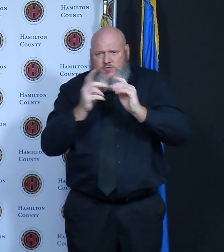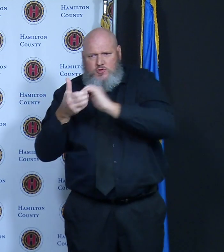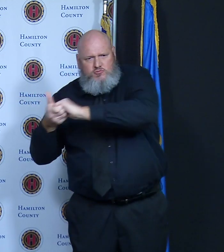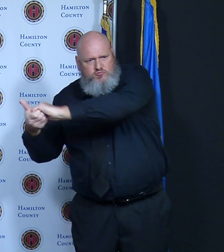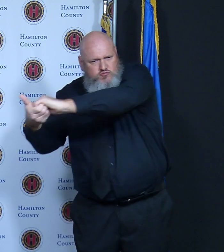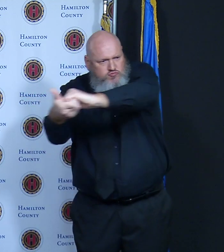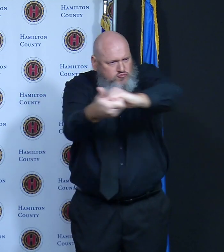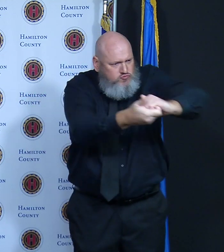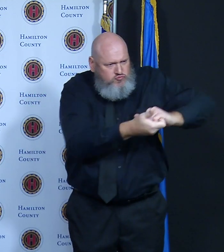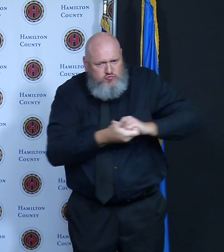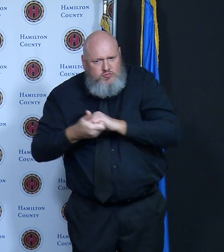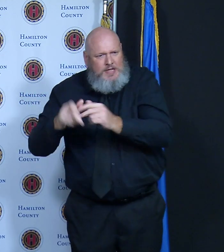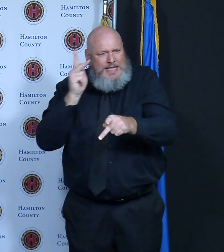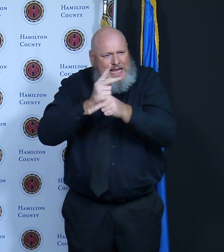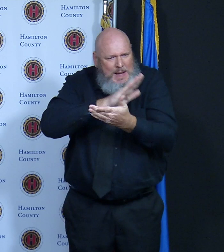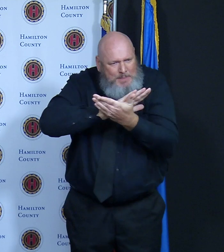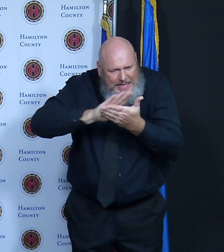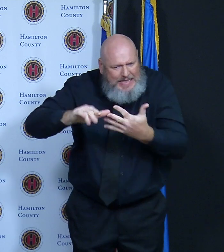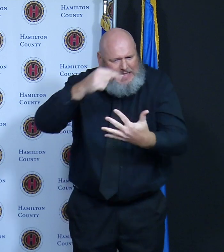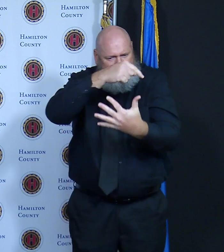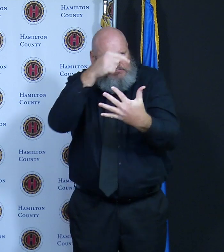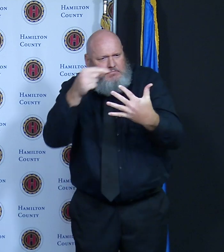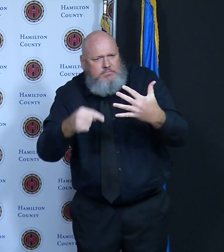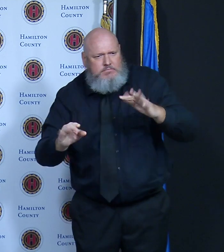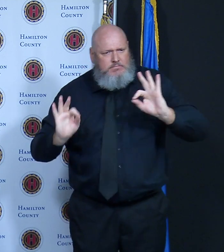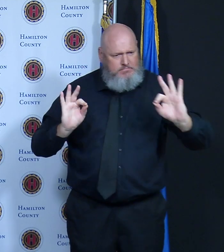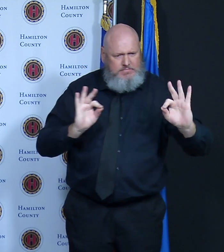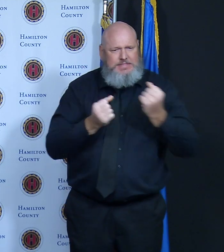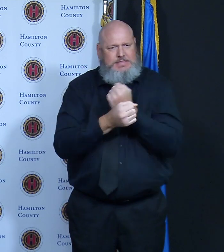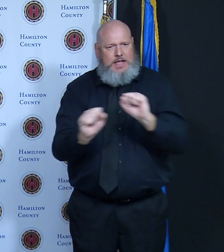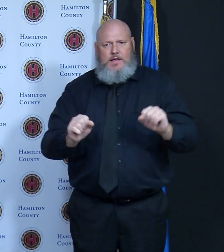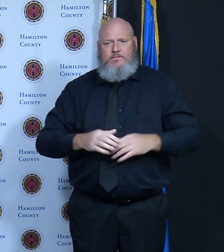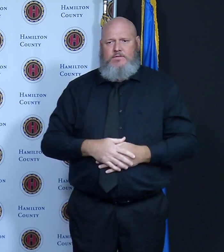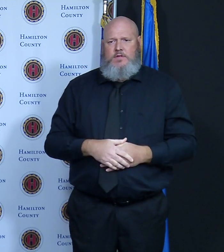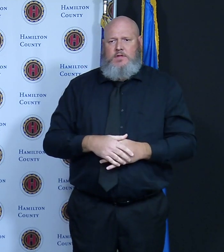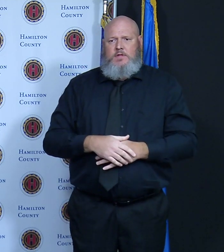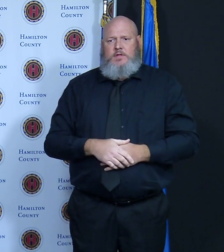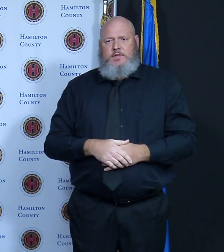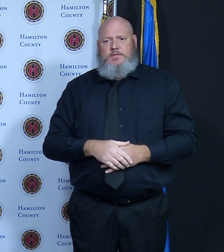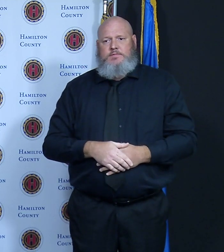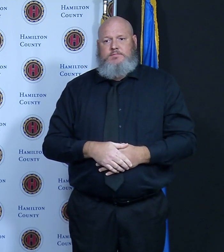equipment you know I've been we've been very open about our communication with